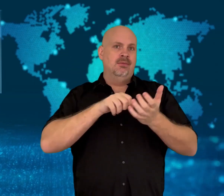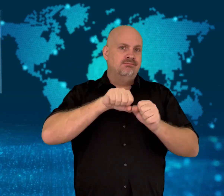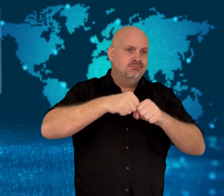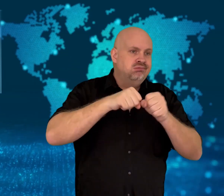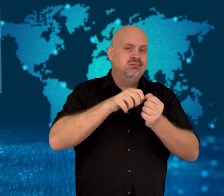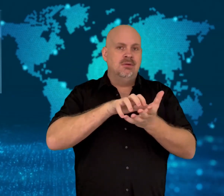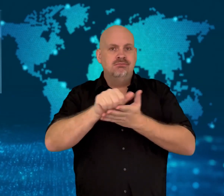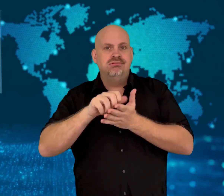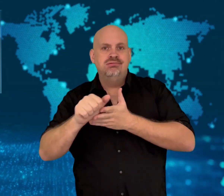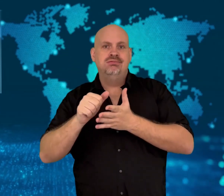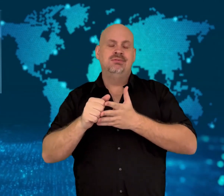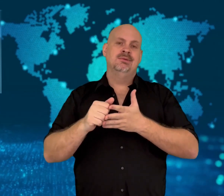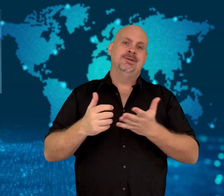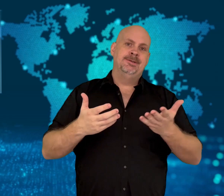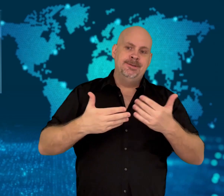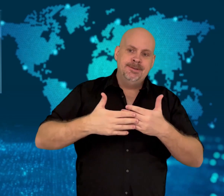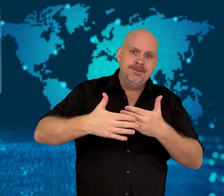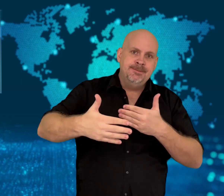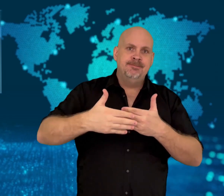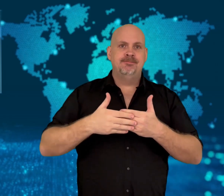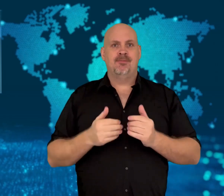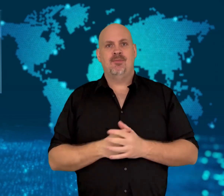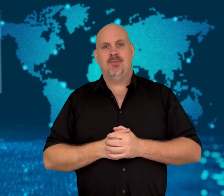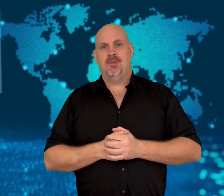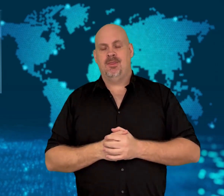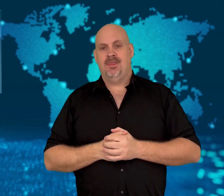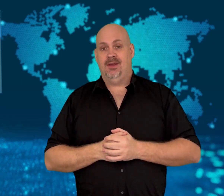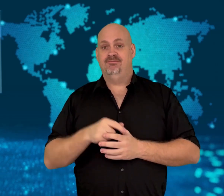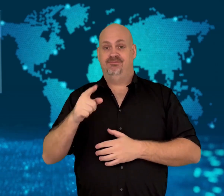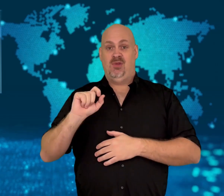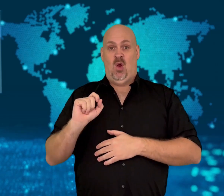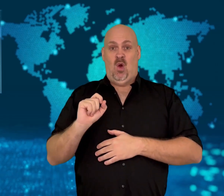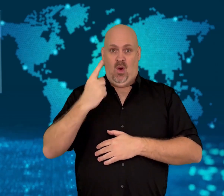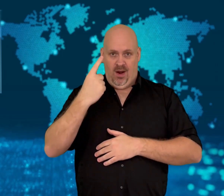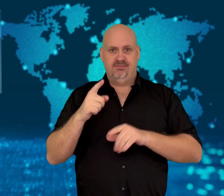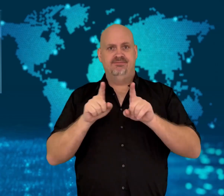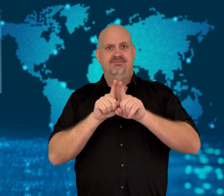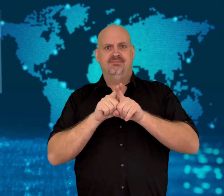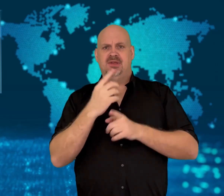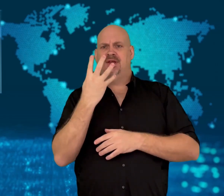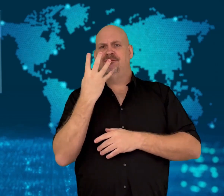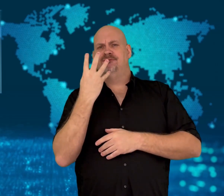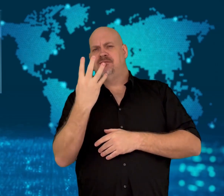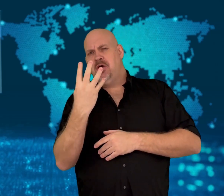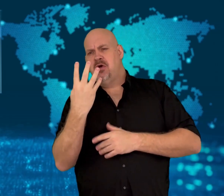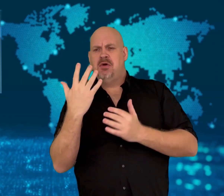cause more trees to topple and cause more power outages.